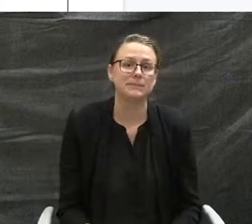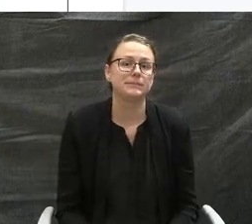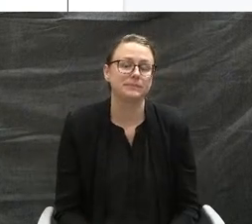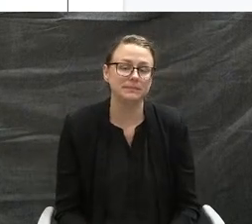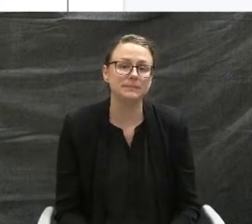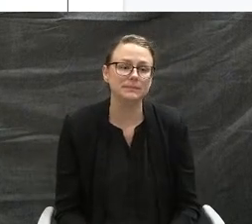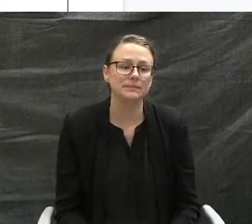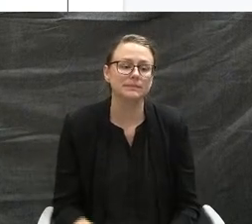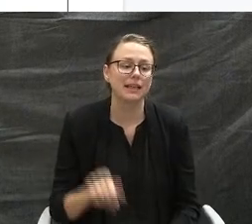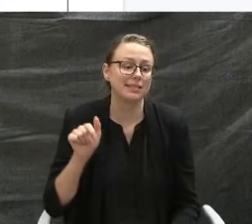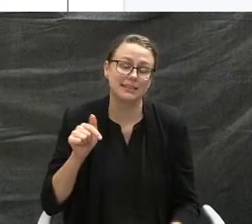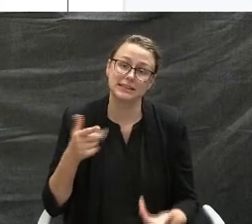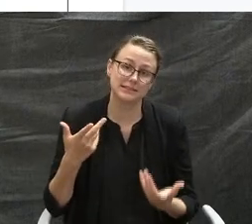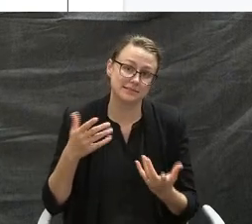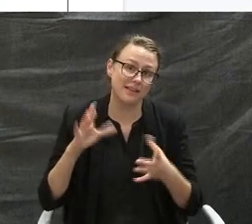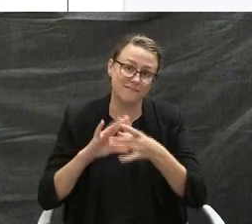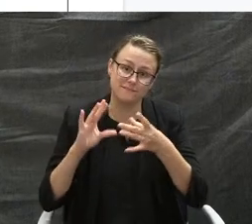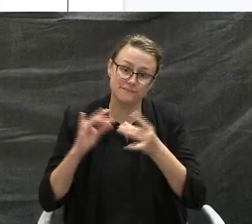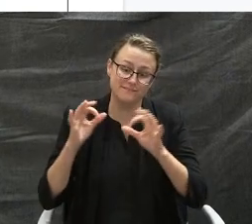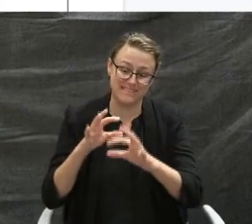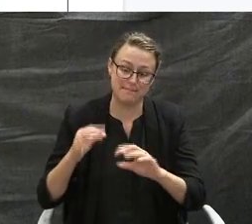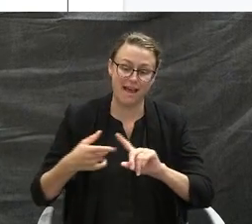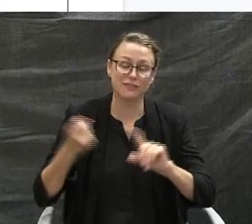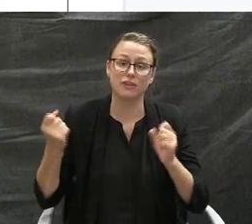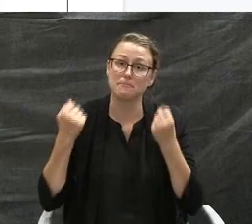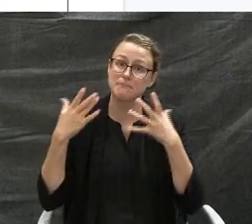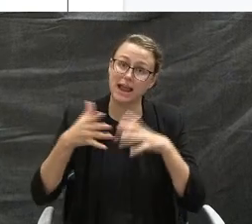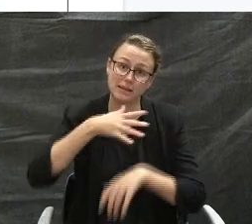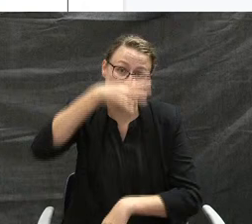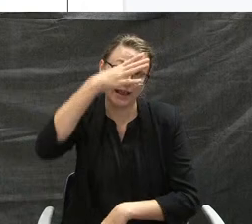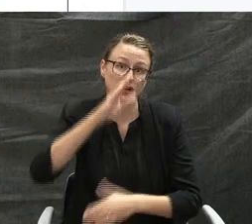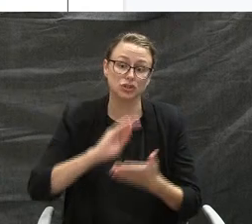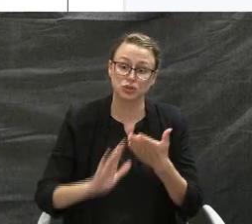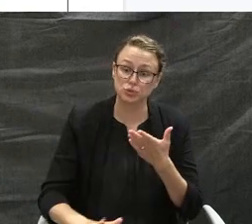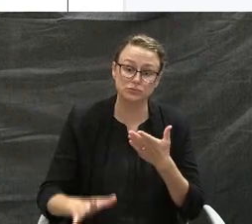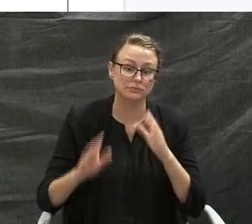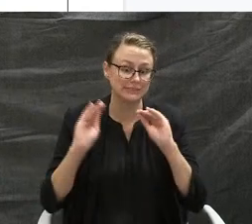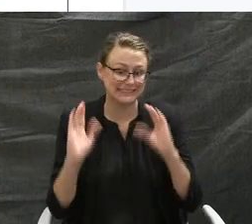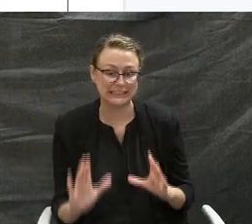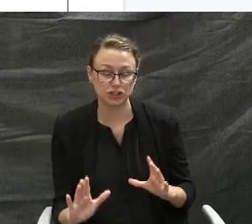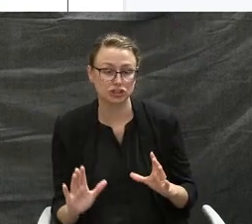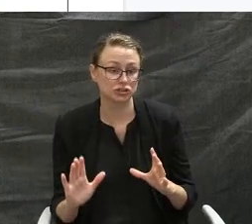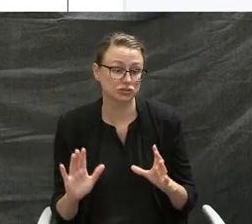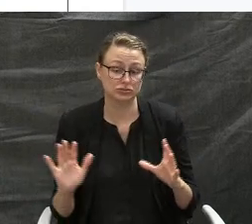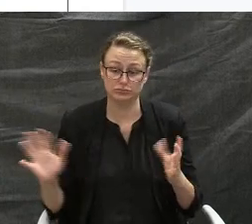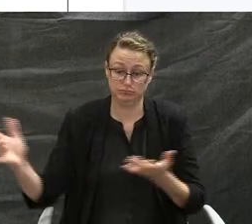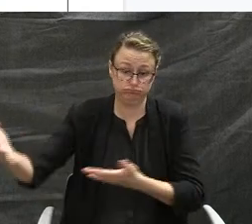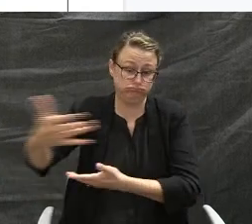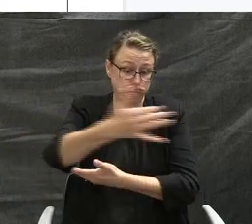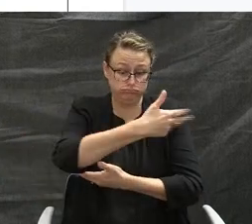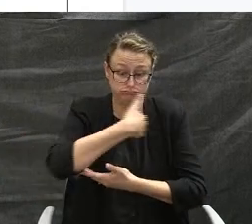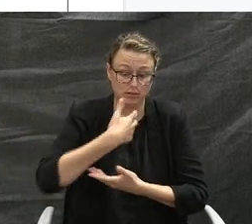the school and this came from a lot of parents student. In teachers kind of surveys throughout the year, check in